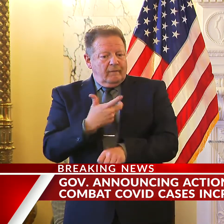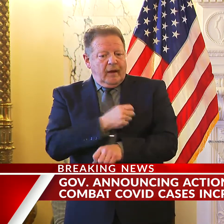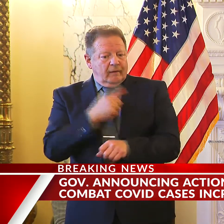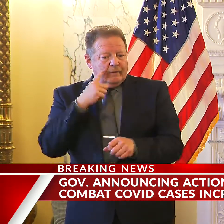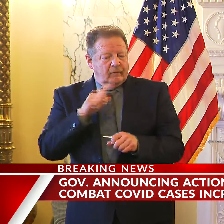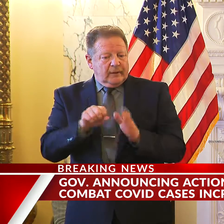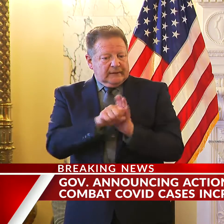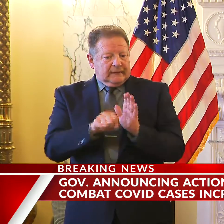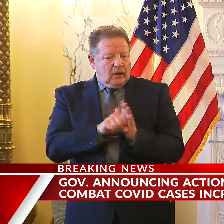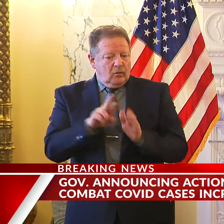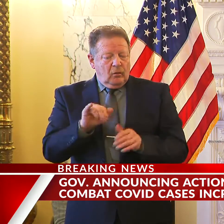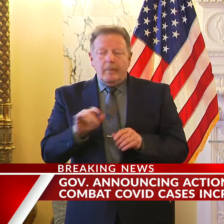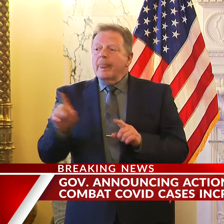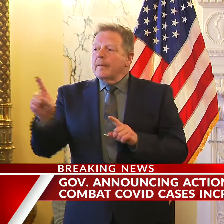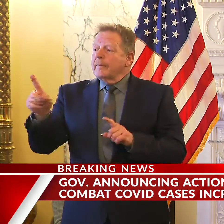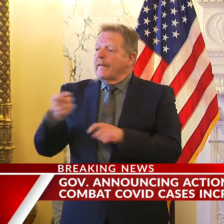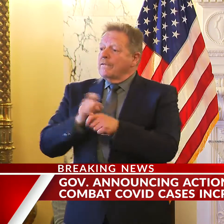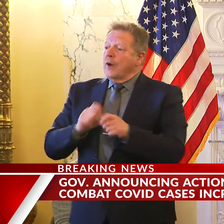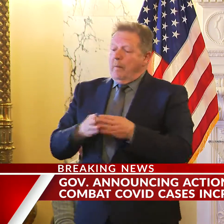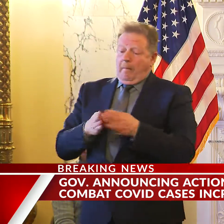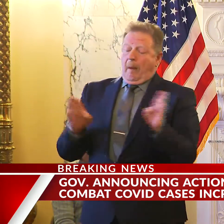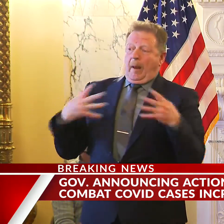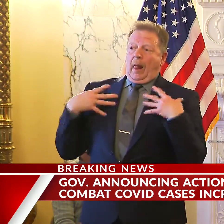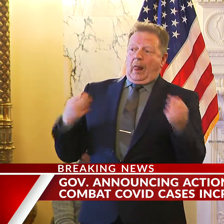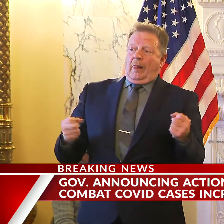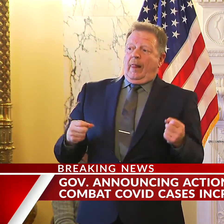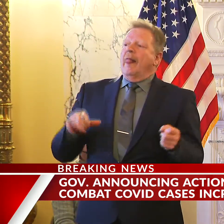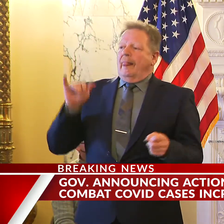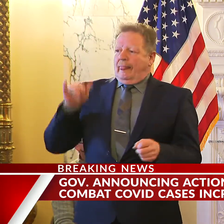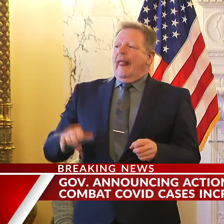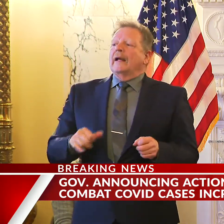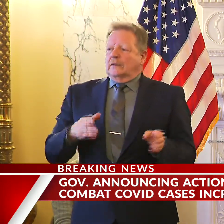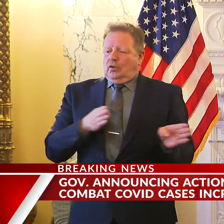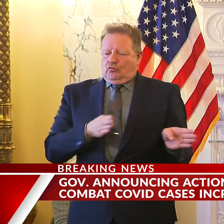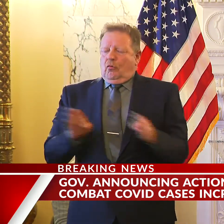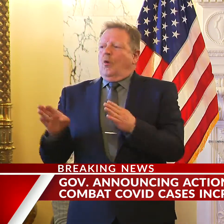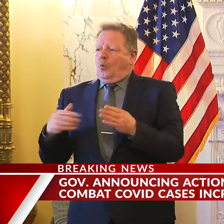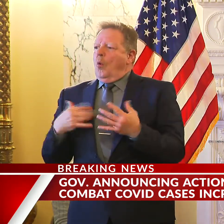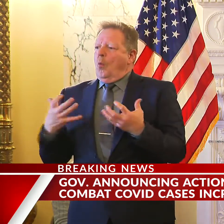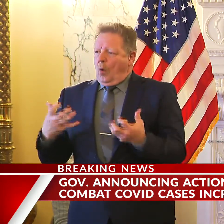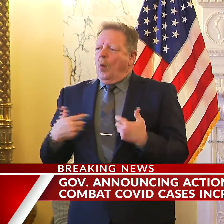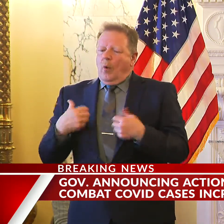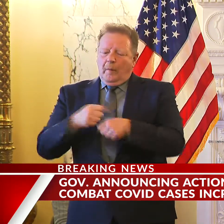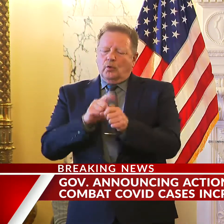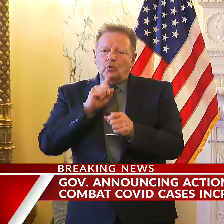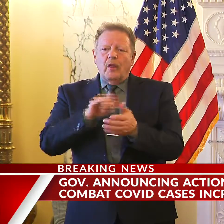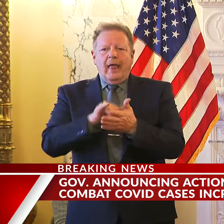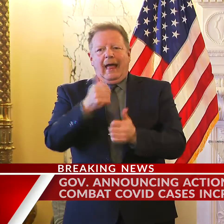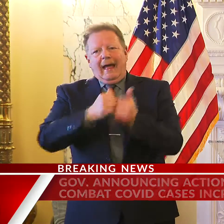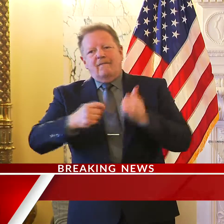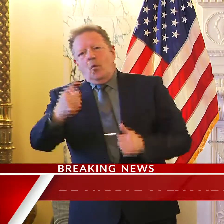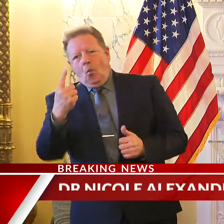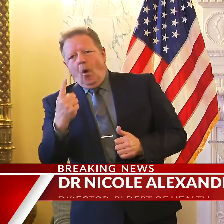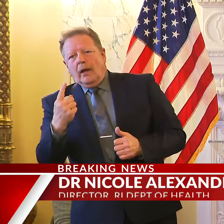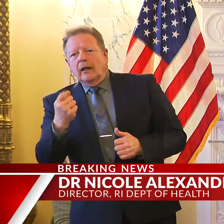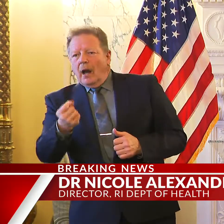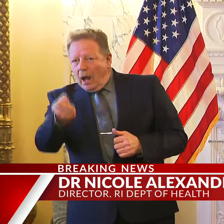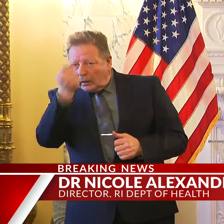FULLY VACCINATED. ARE YOU CONSIDERING THAT ON THE STATE LEVEL TO MAKE THAT THE DEFINITION A FULLY VACCINATED? FROM A PUBLIC HEALTH